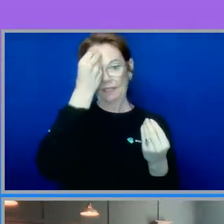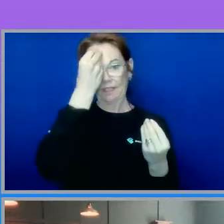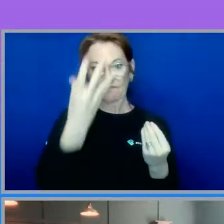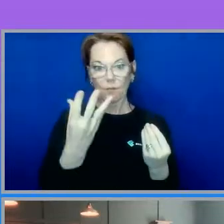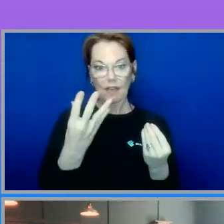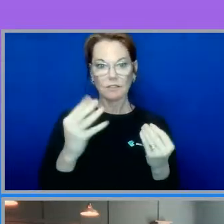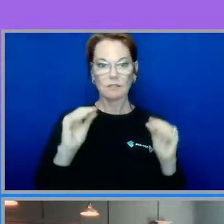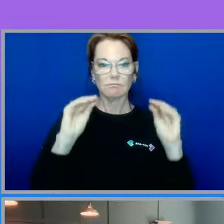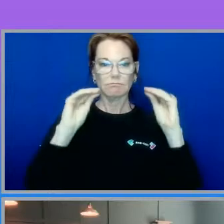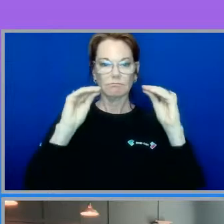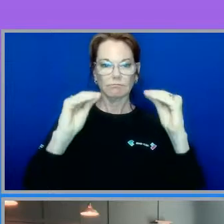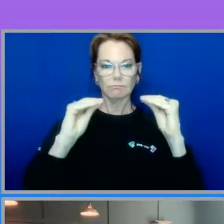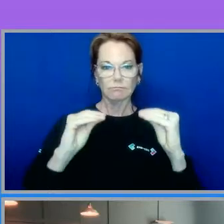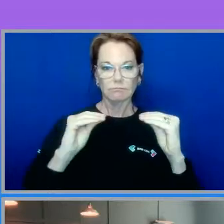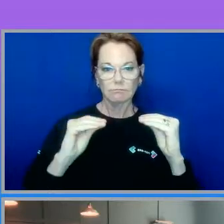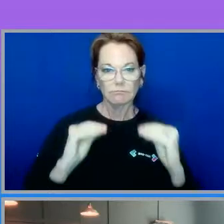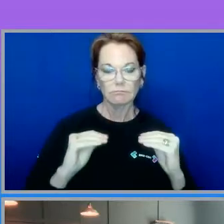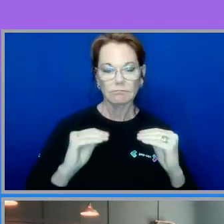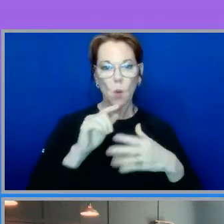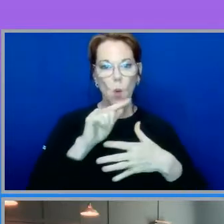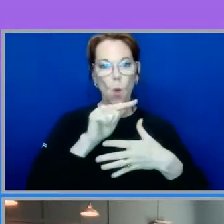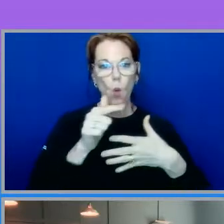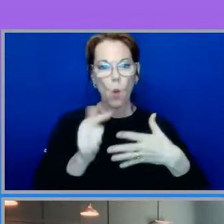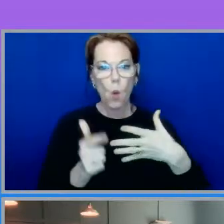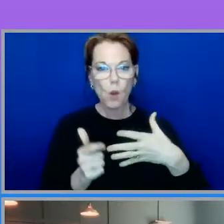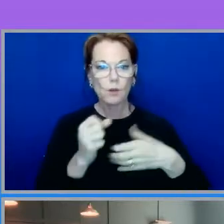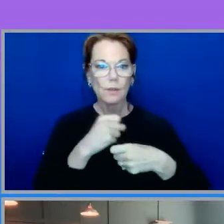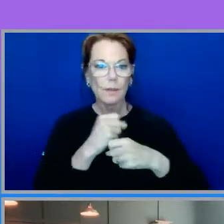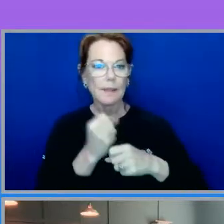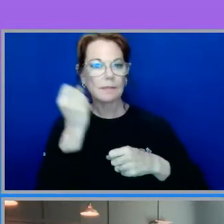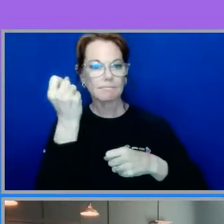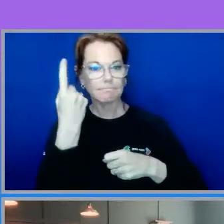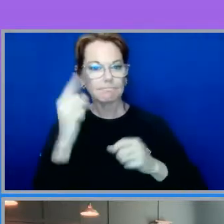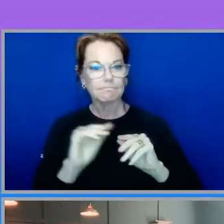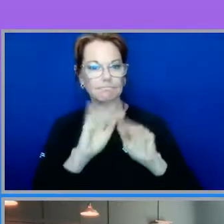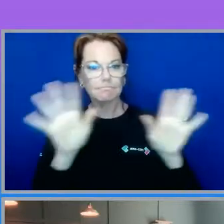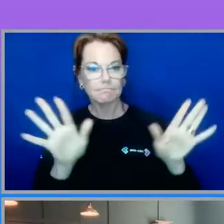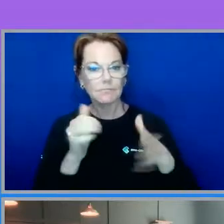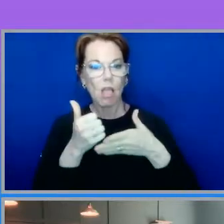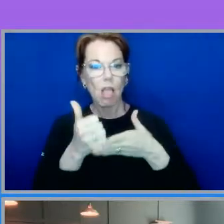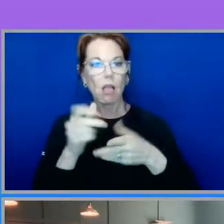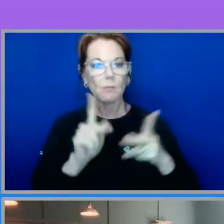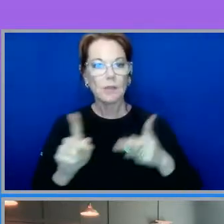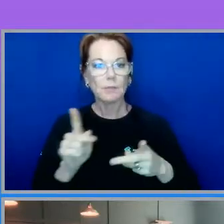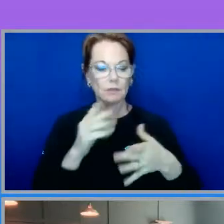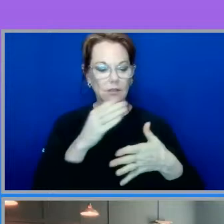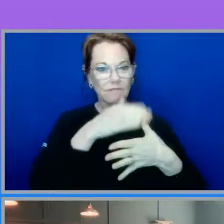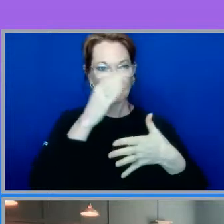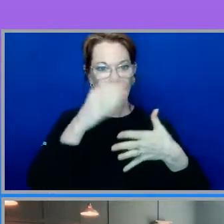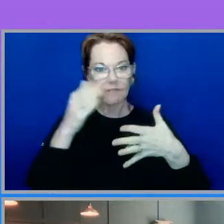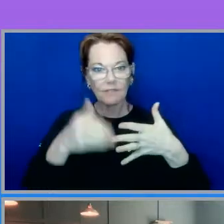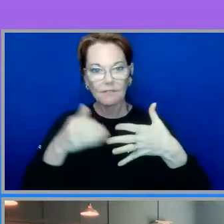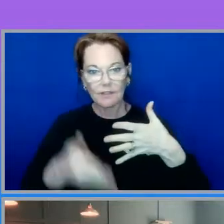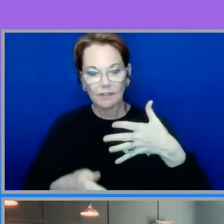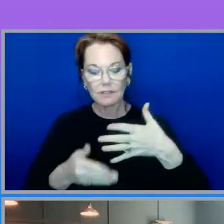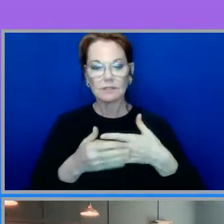order that makes sense so people can easily follow steps and get things done. Remember what I said before? We're trying to